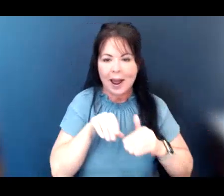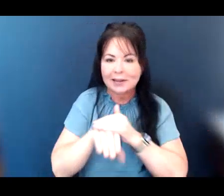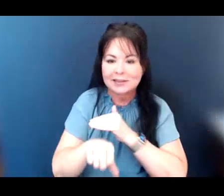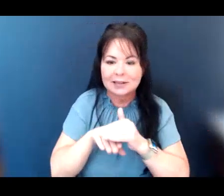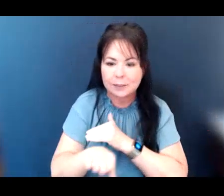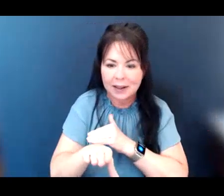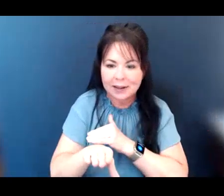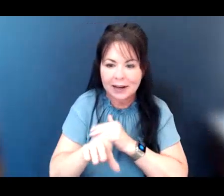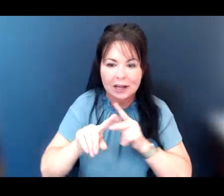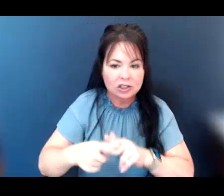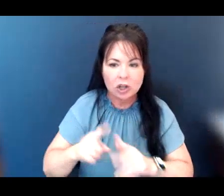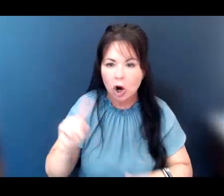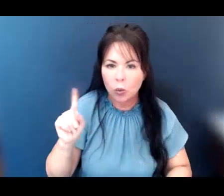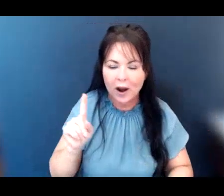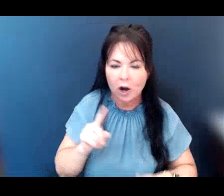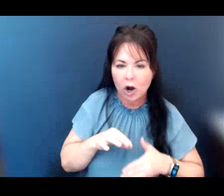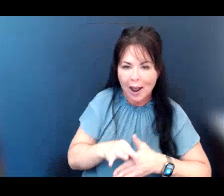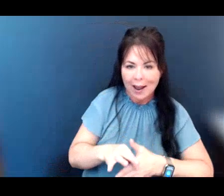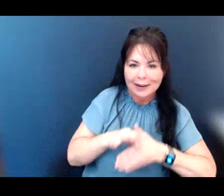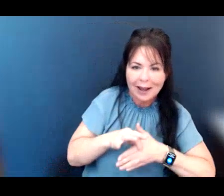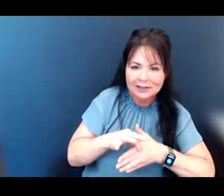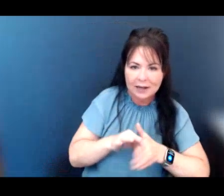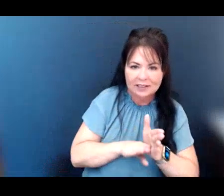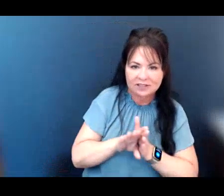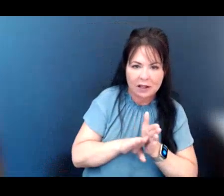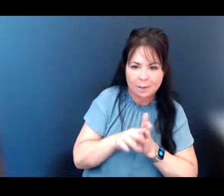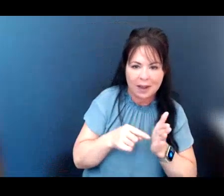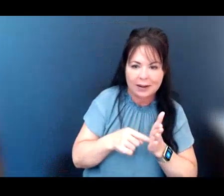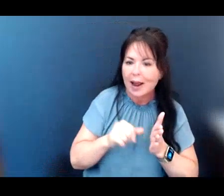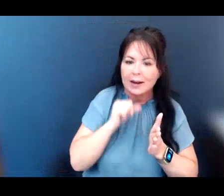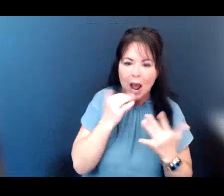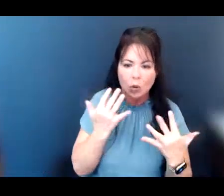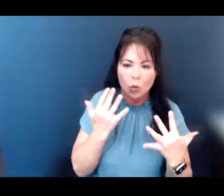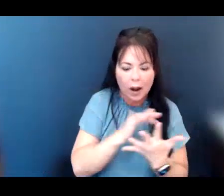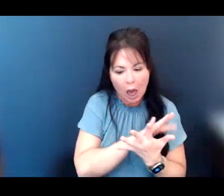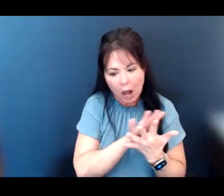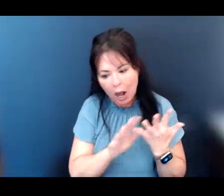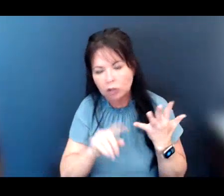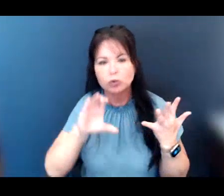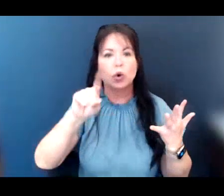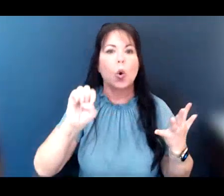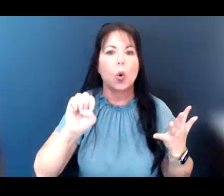well before you even get to code-level work. We're asking questions like, what is the reading